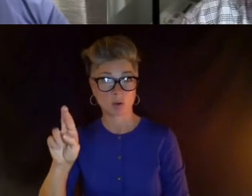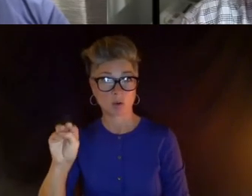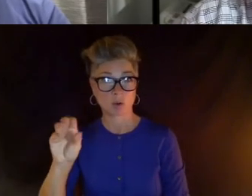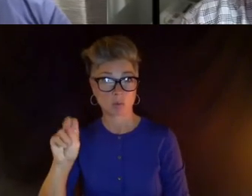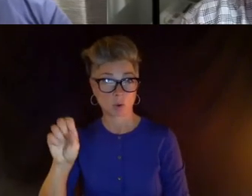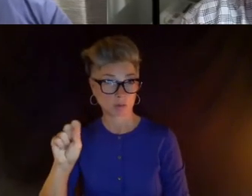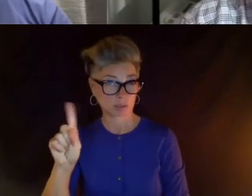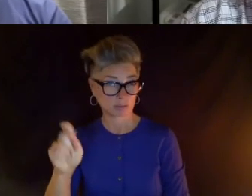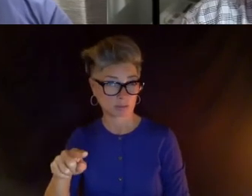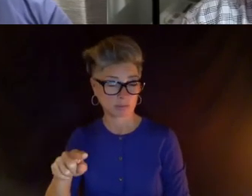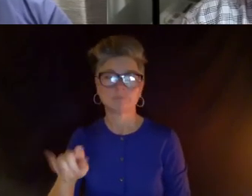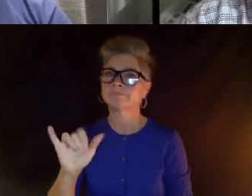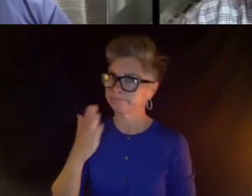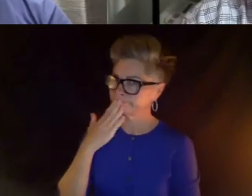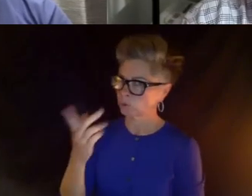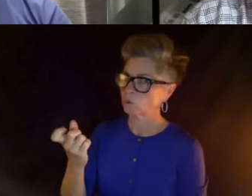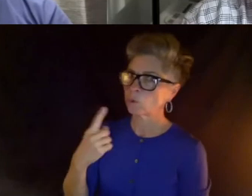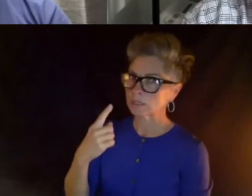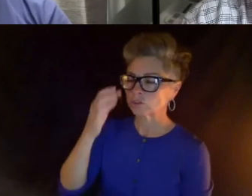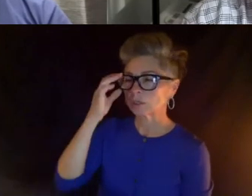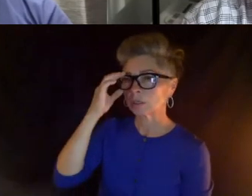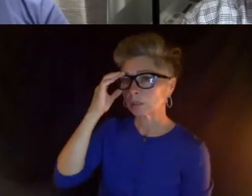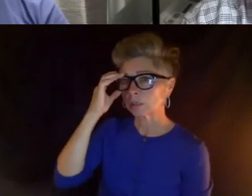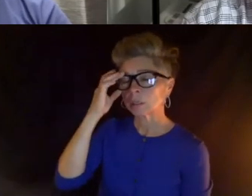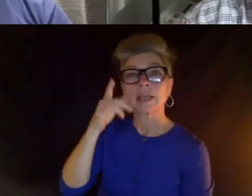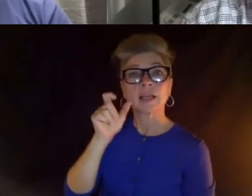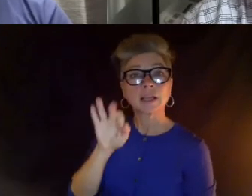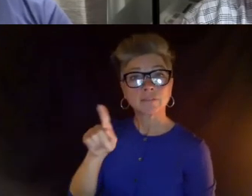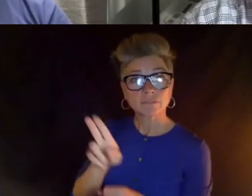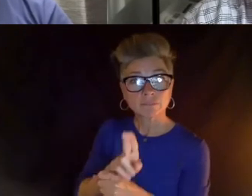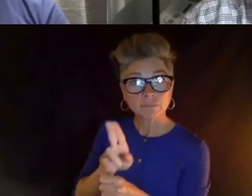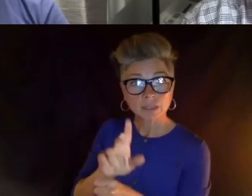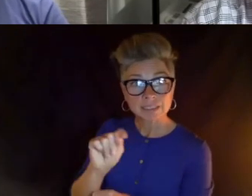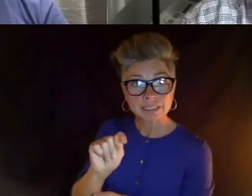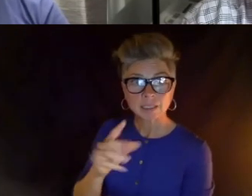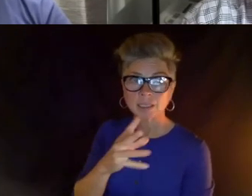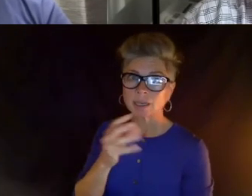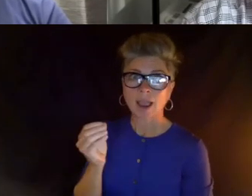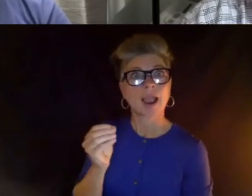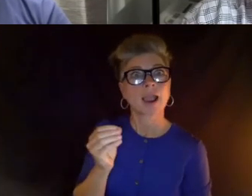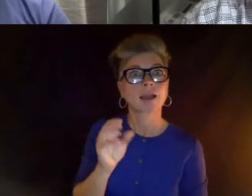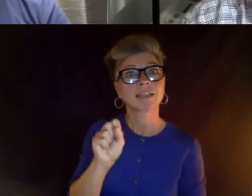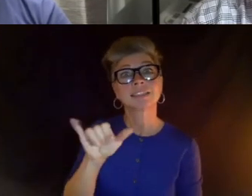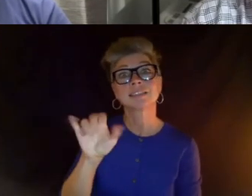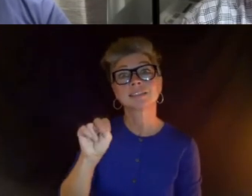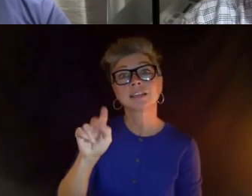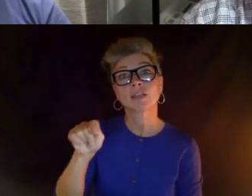I would say if you are on T and you're also on Levothyroxine or Synthroid for thyroid,